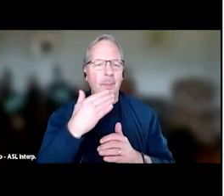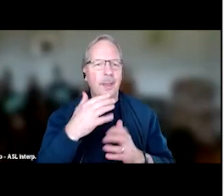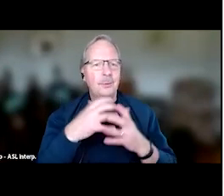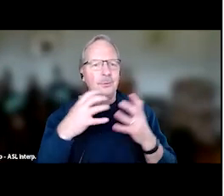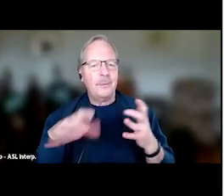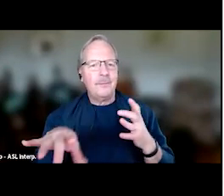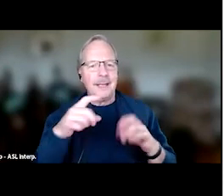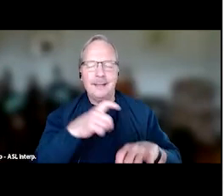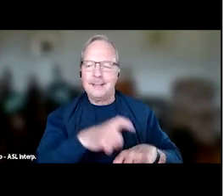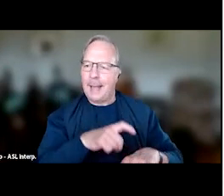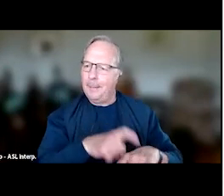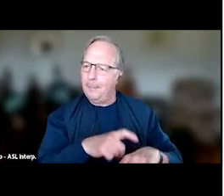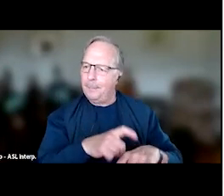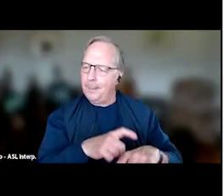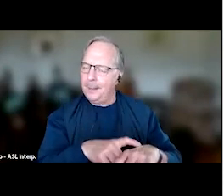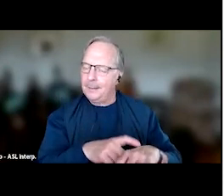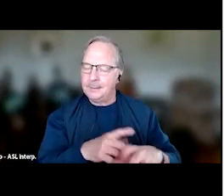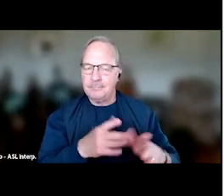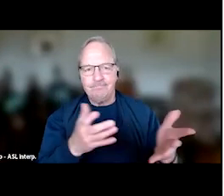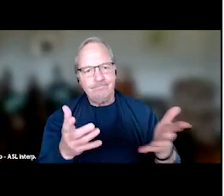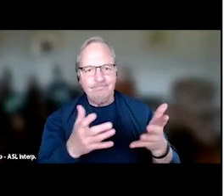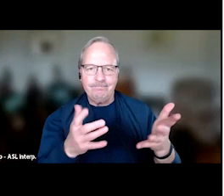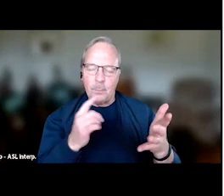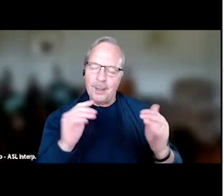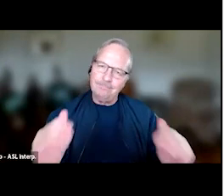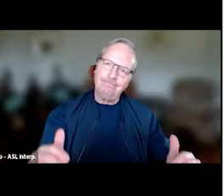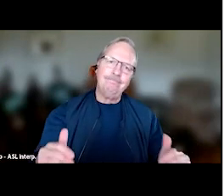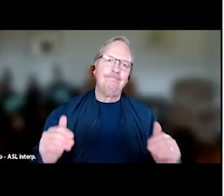to just kind of really elevating the why,